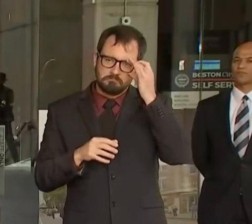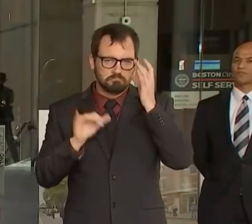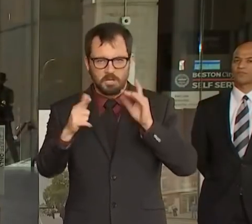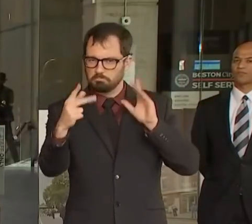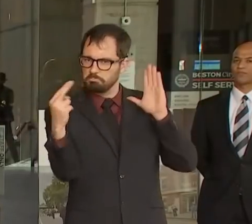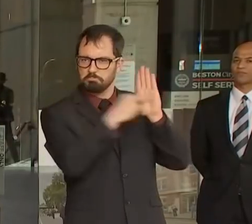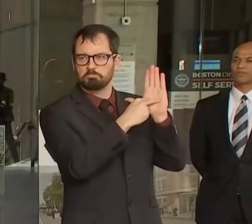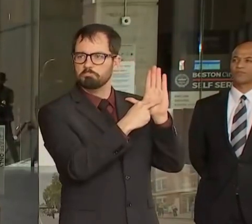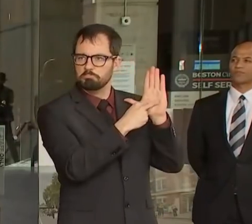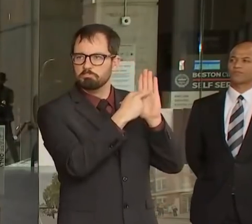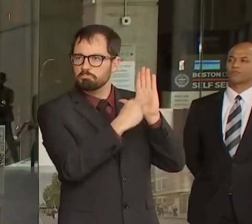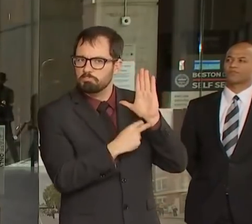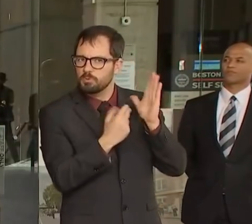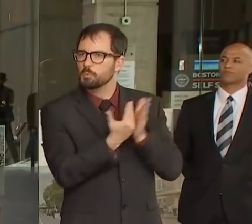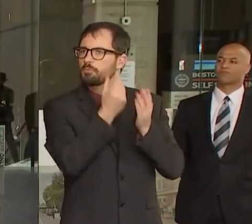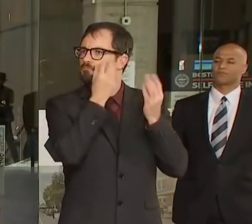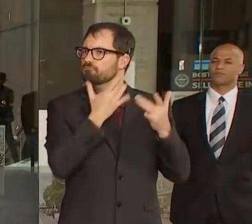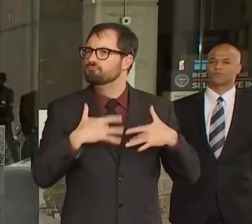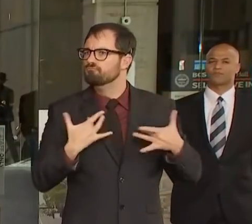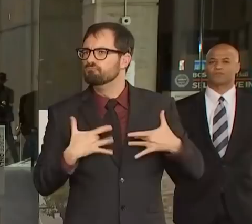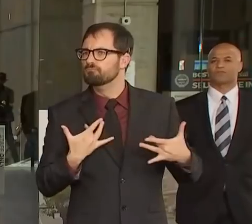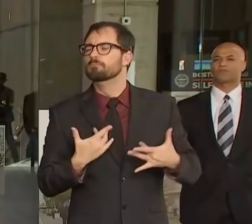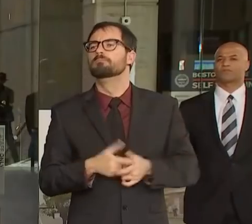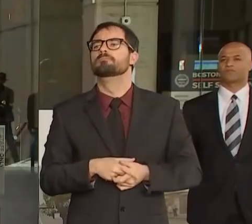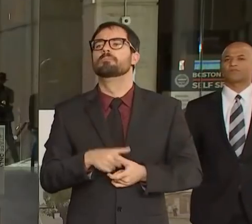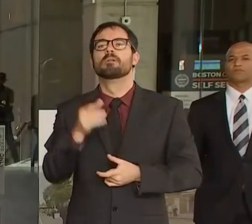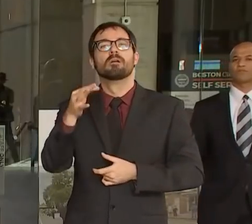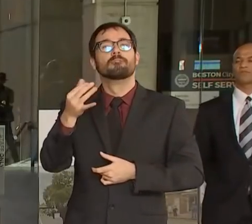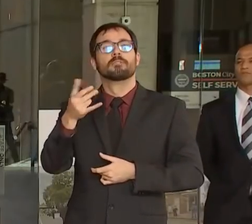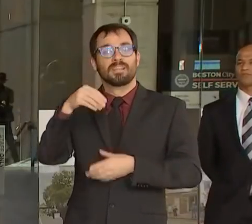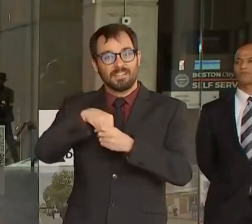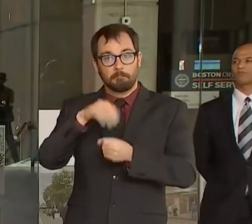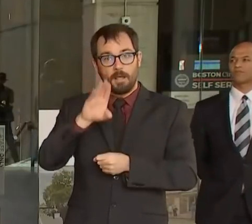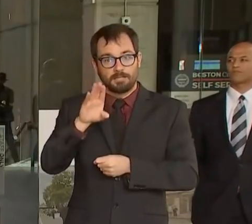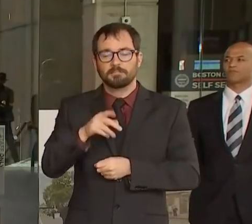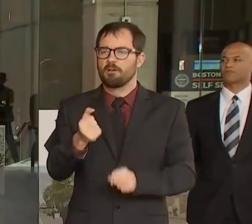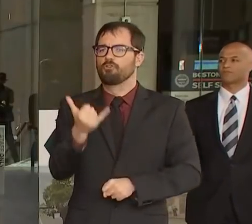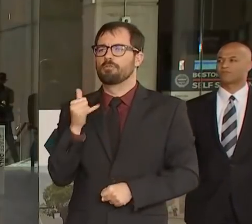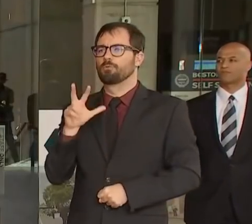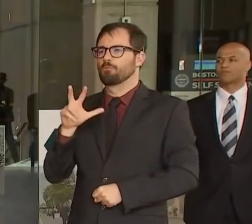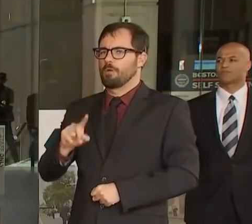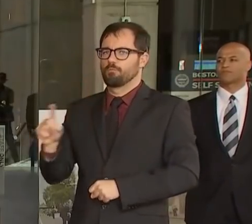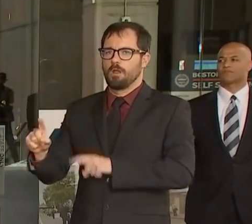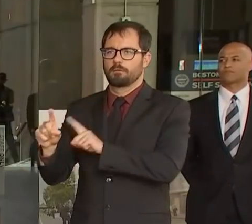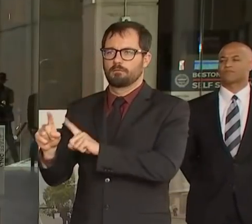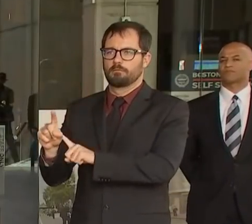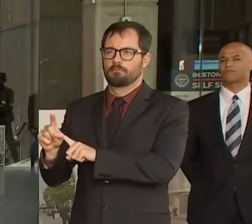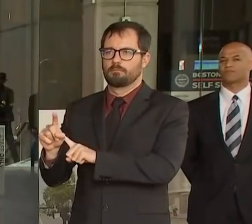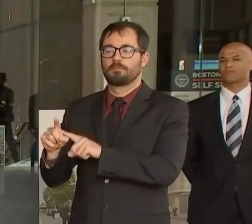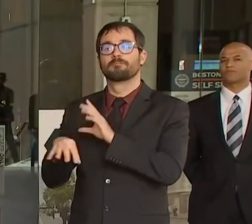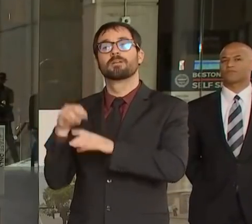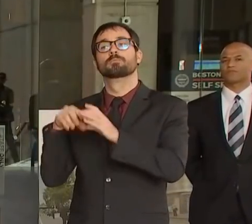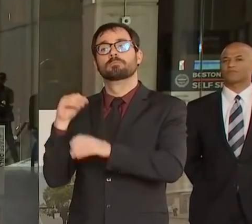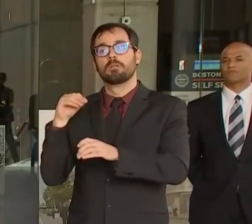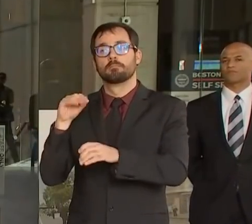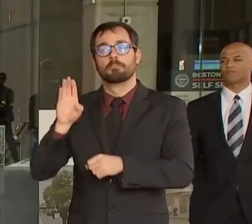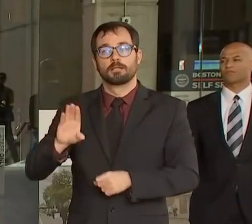TODAY, GO TO BOSTON.GOV/CORONAVIRUS. IF YOU LIVE IN THE CITY OF AUSTIN CALL 311.